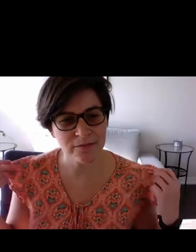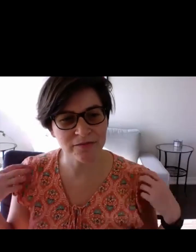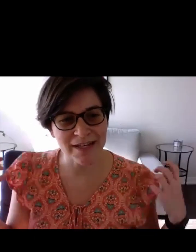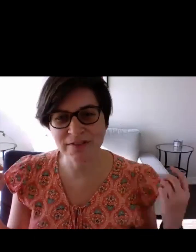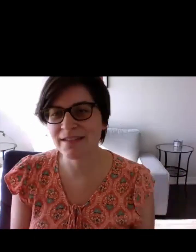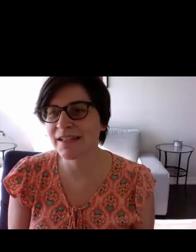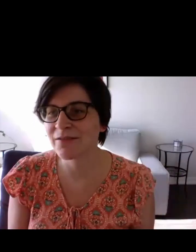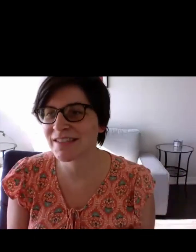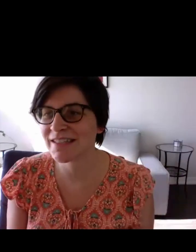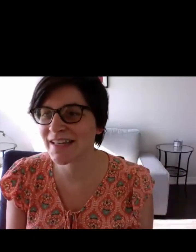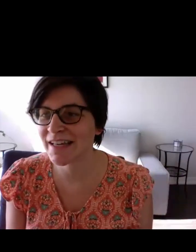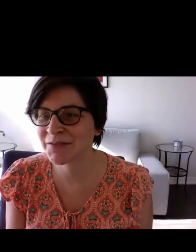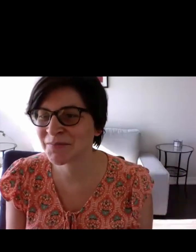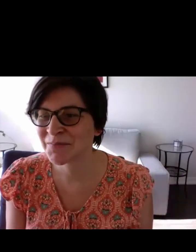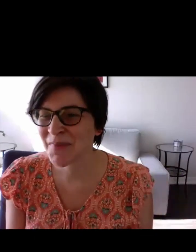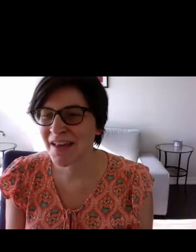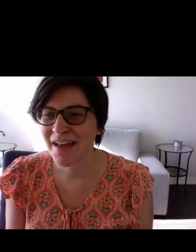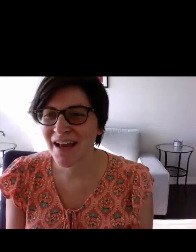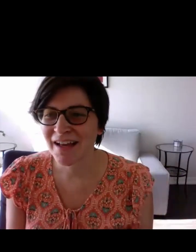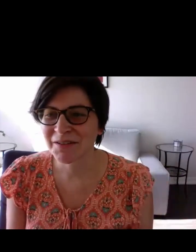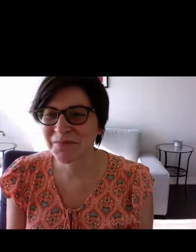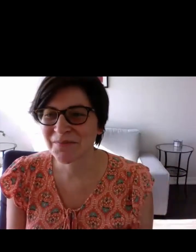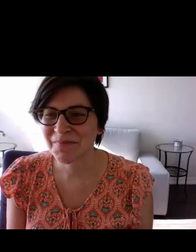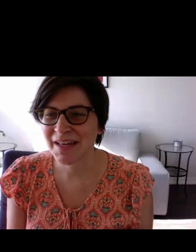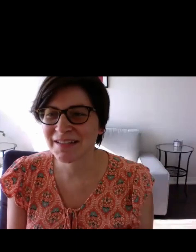Flouncy sleeves today.